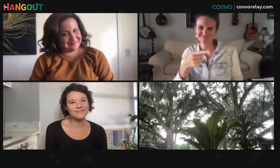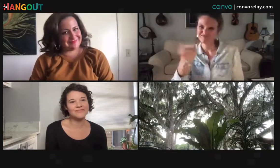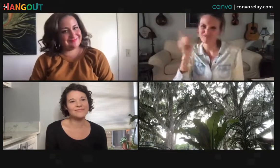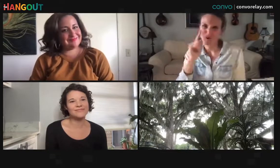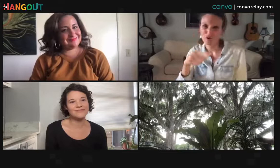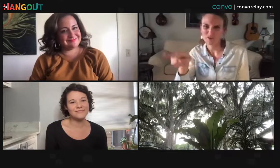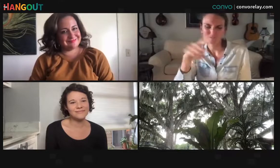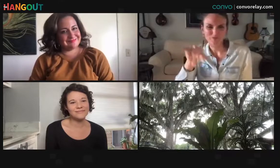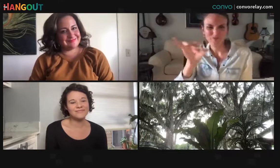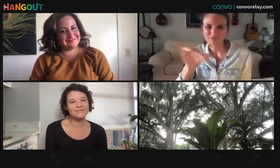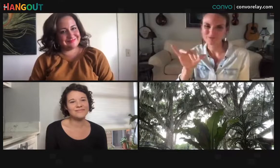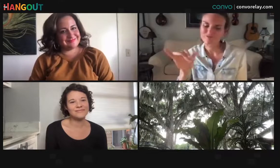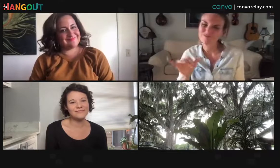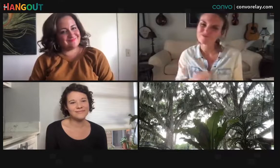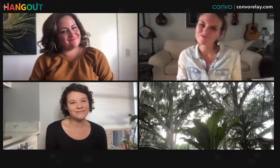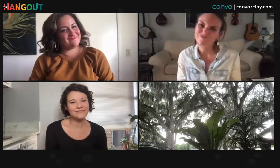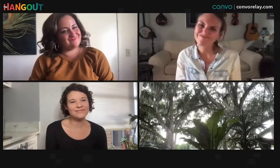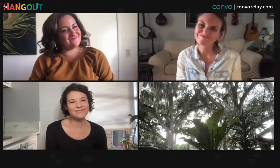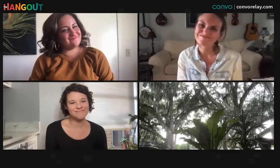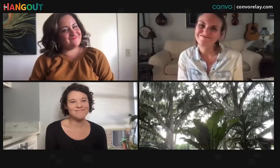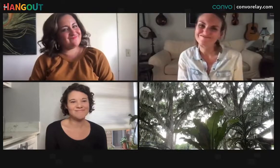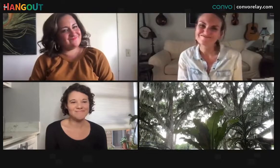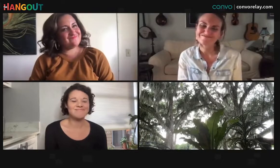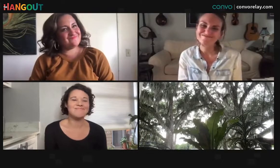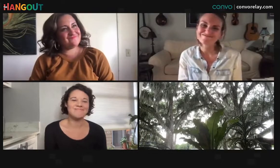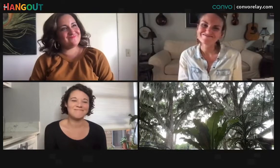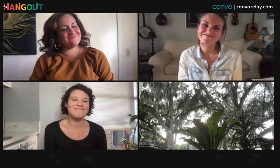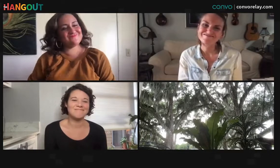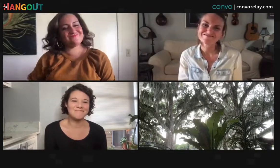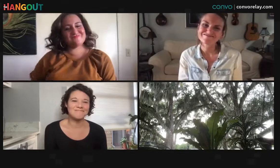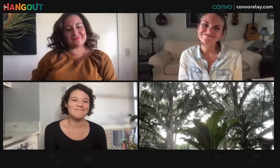are the trees are that for me and i think not just for me but for you all as well